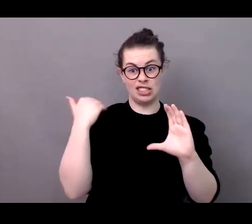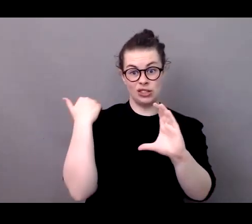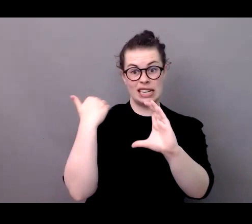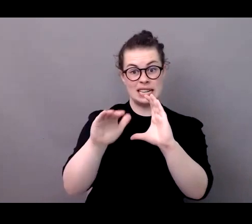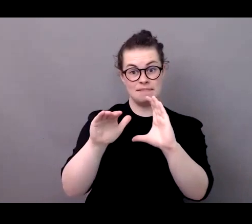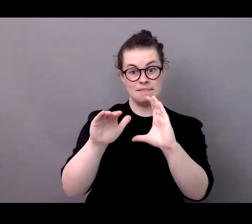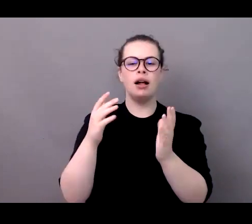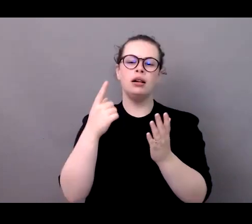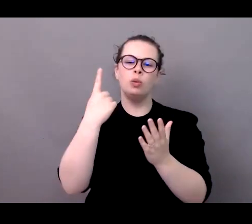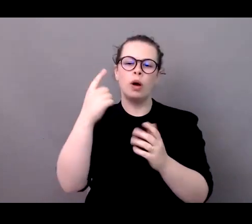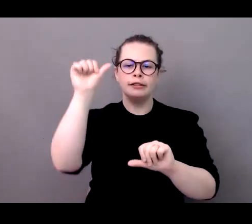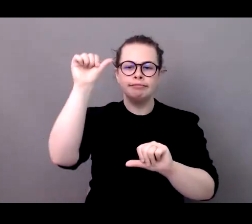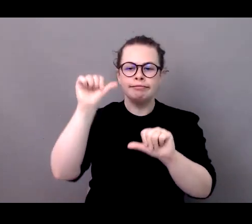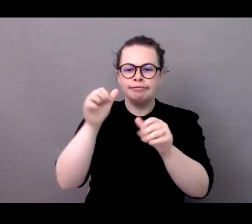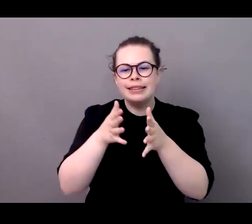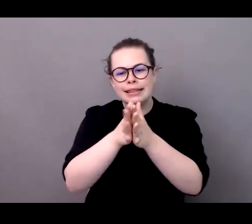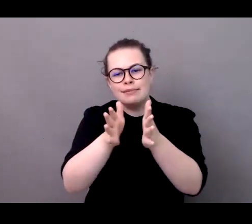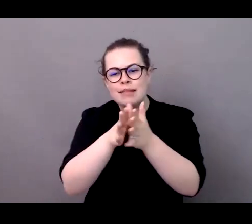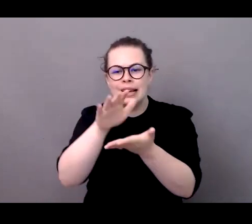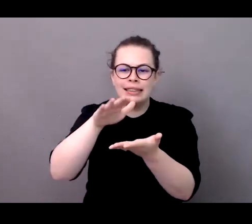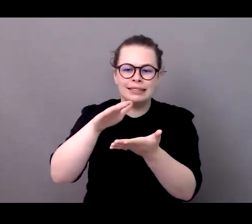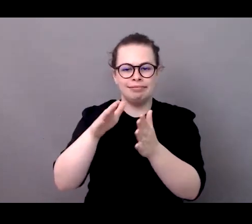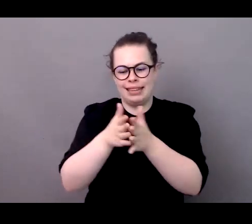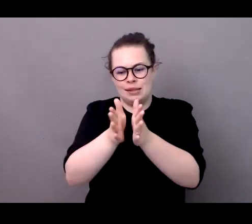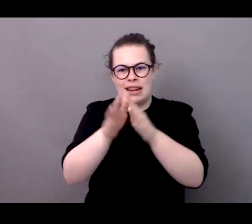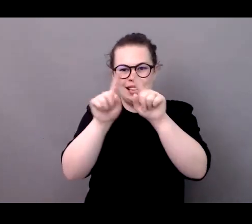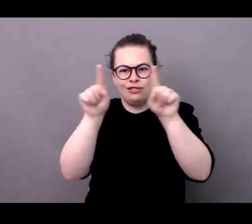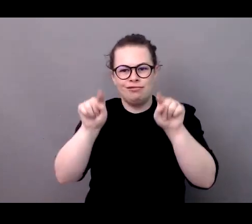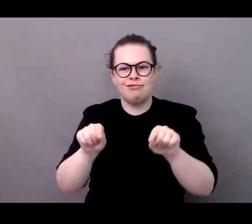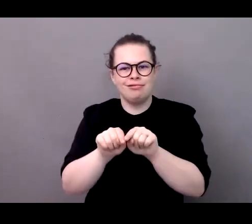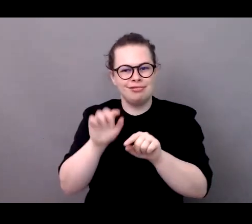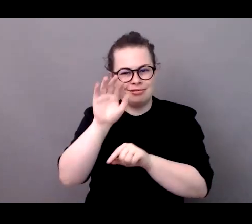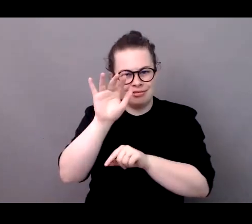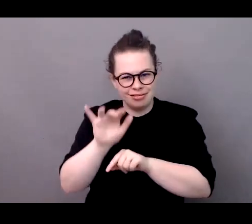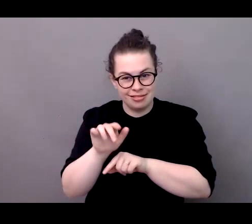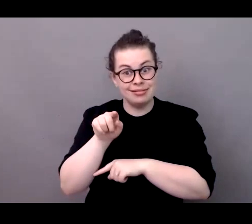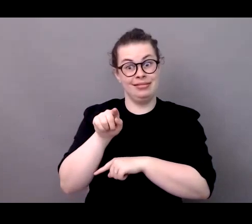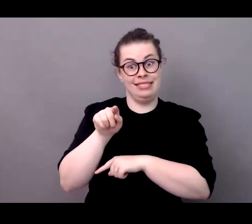and you will have access to again in the breakout sessions, you have been told that we are following